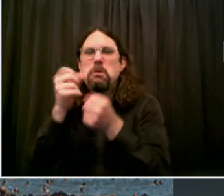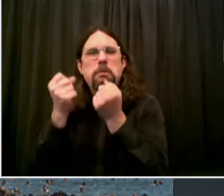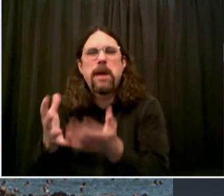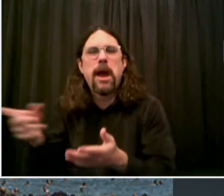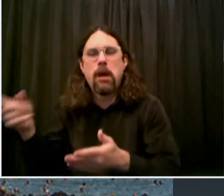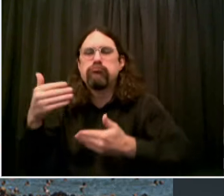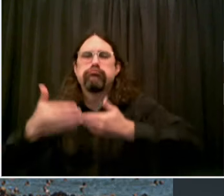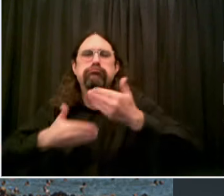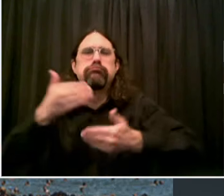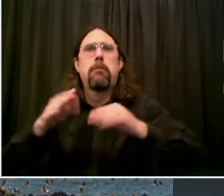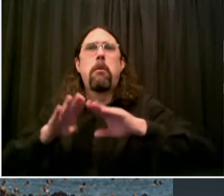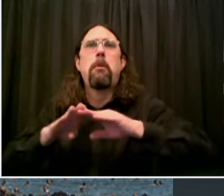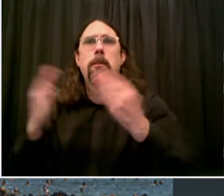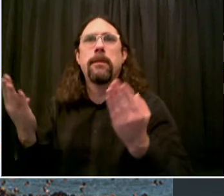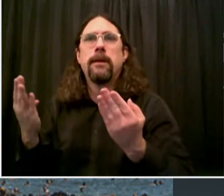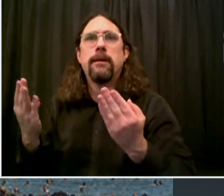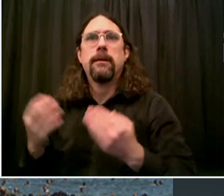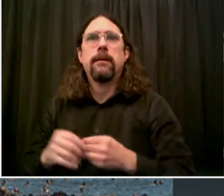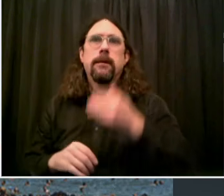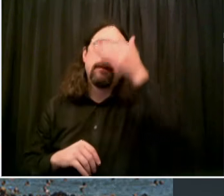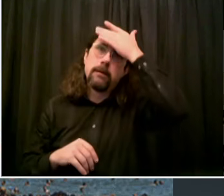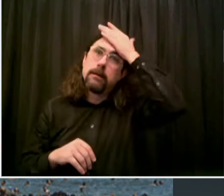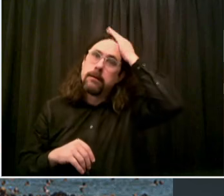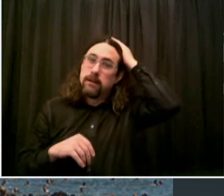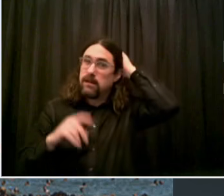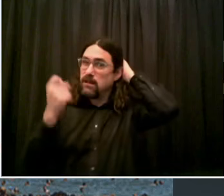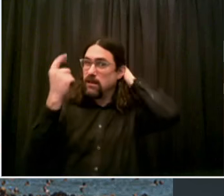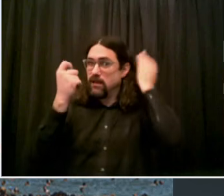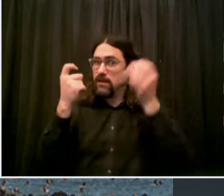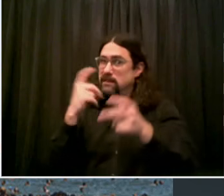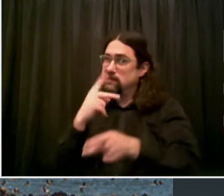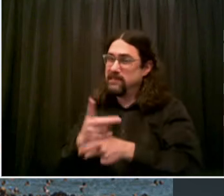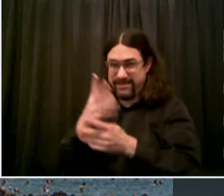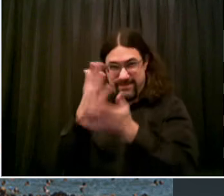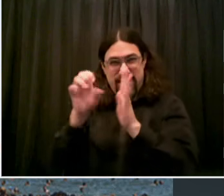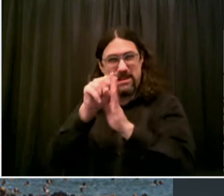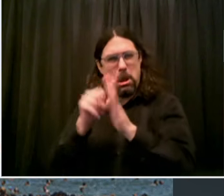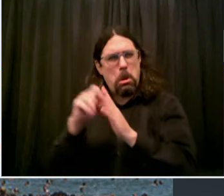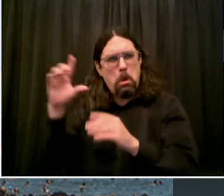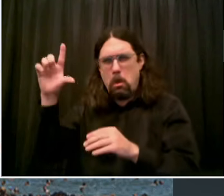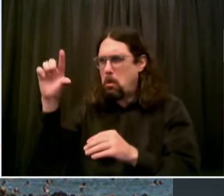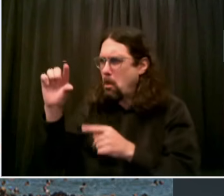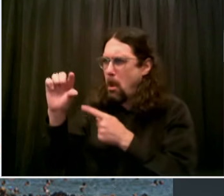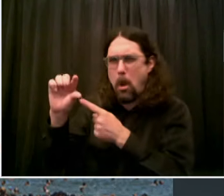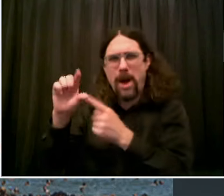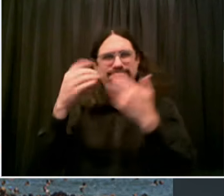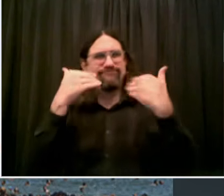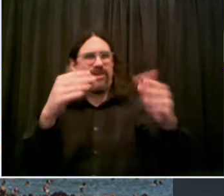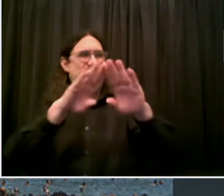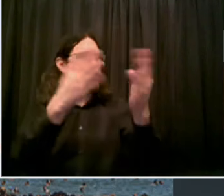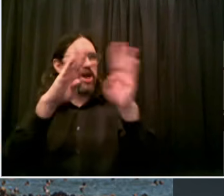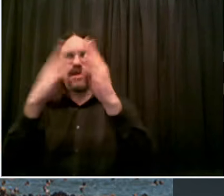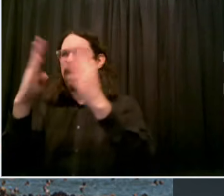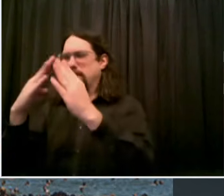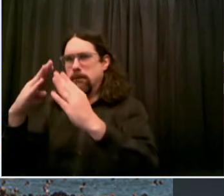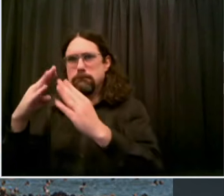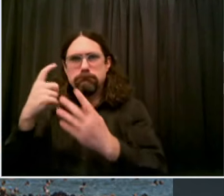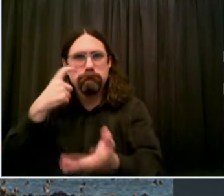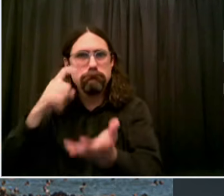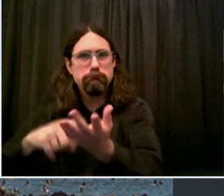OPEN EVEN IF IT WASN'T SAFE AND WE'RE SEEING A HUGE UPTICK IN